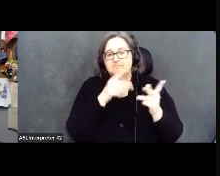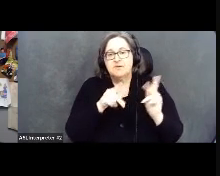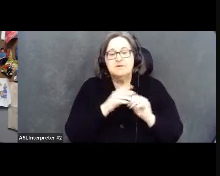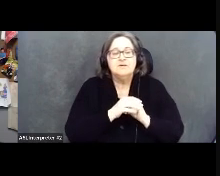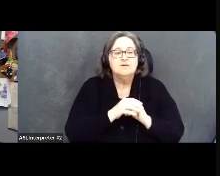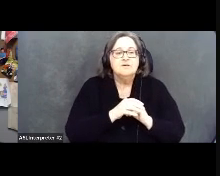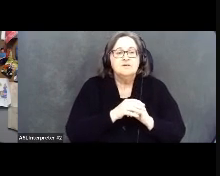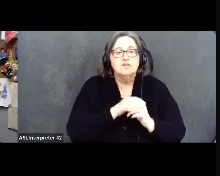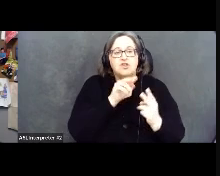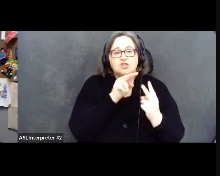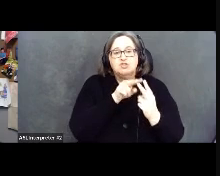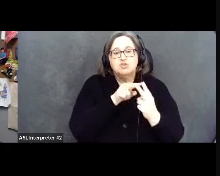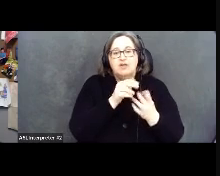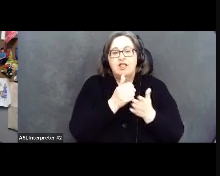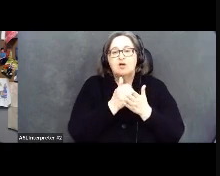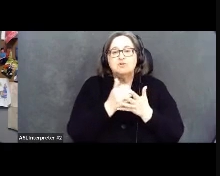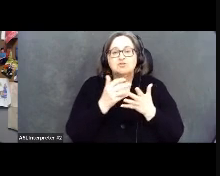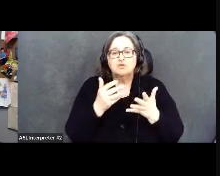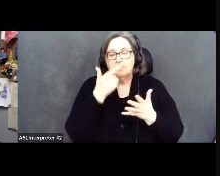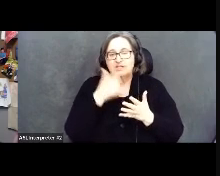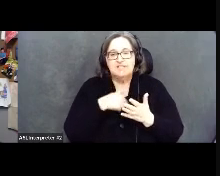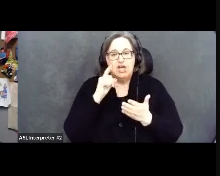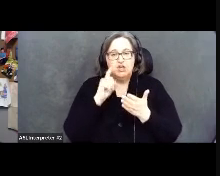They have helped tremendously. I noticed with the school district,